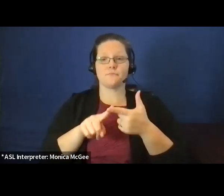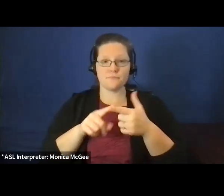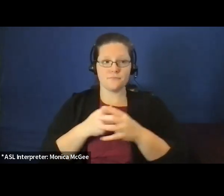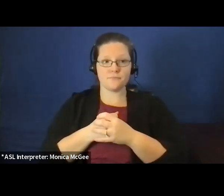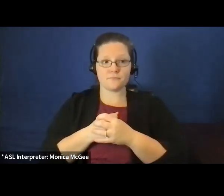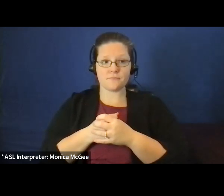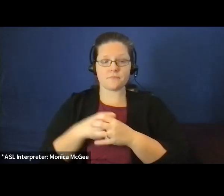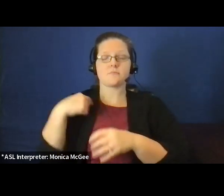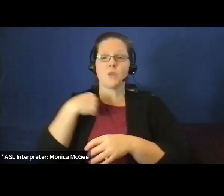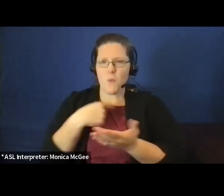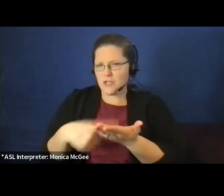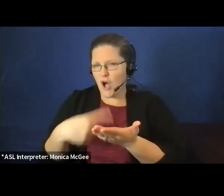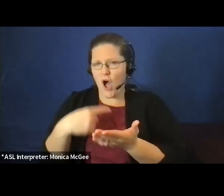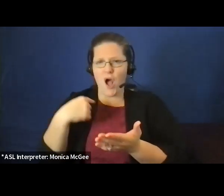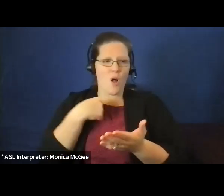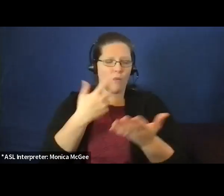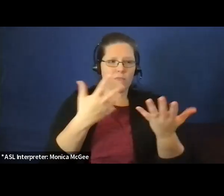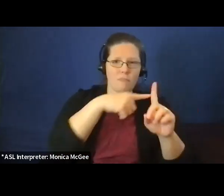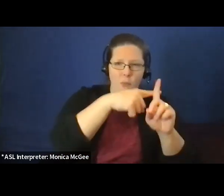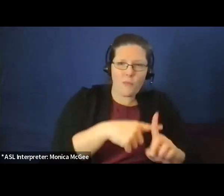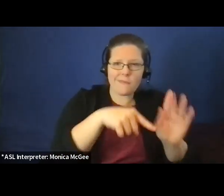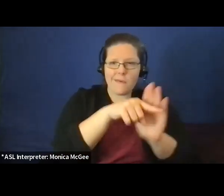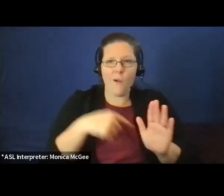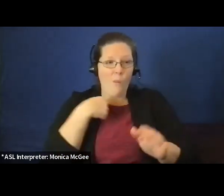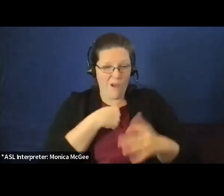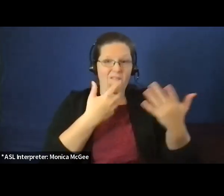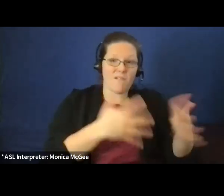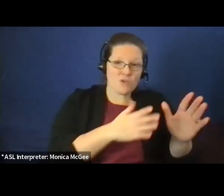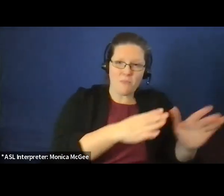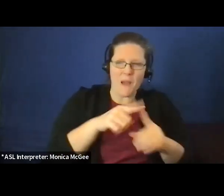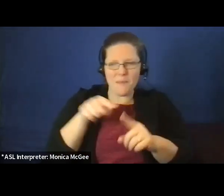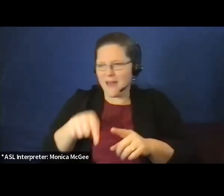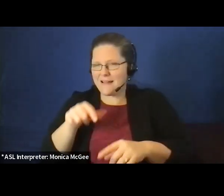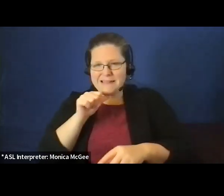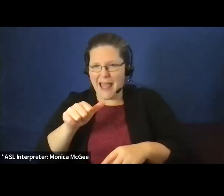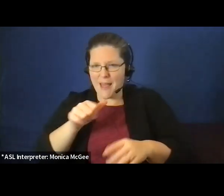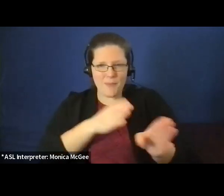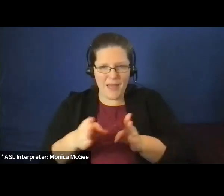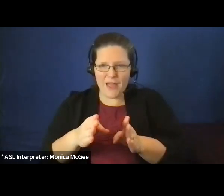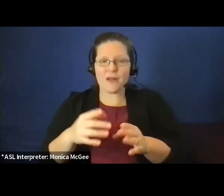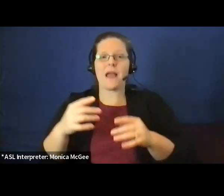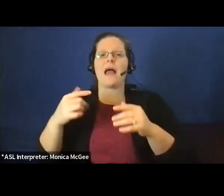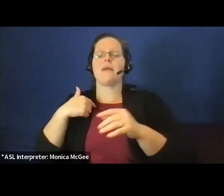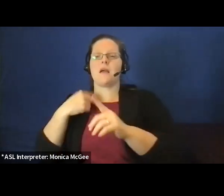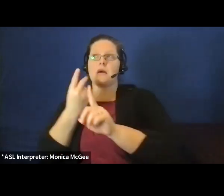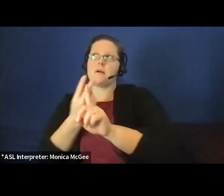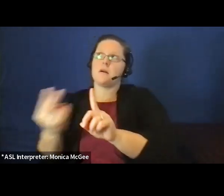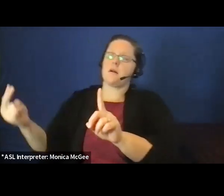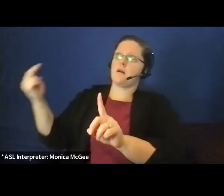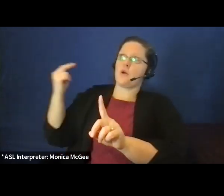So what we did was had everybody at the table. We talked about all the things